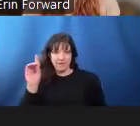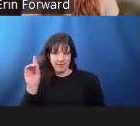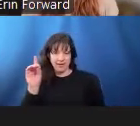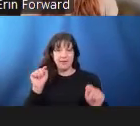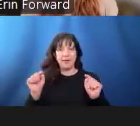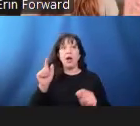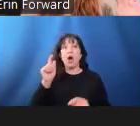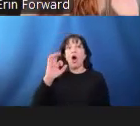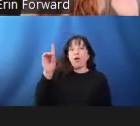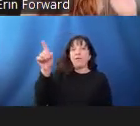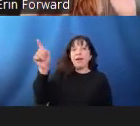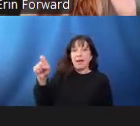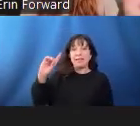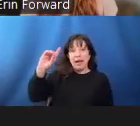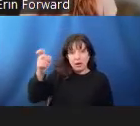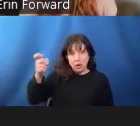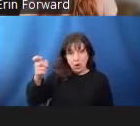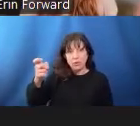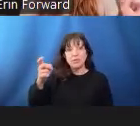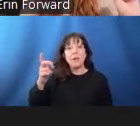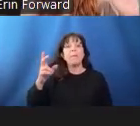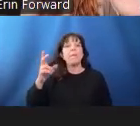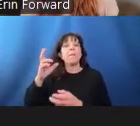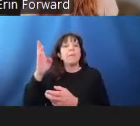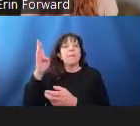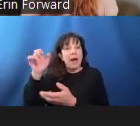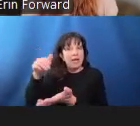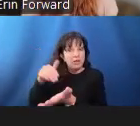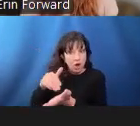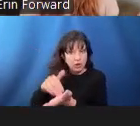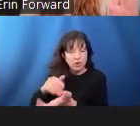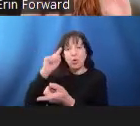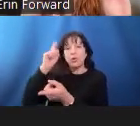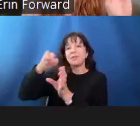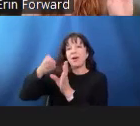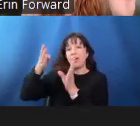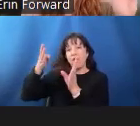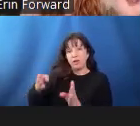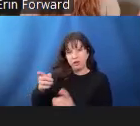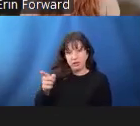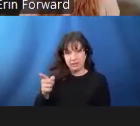diagnosed by a physician or a psychologist, which can be